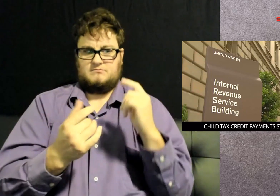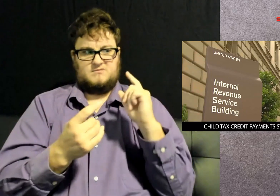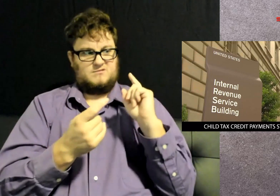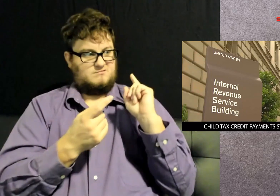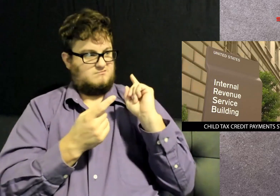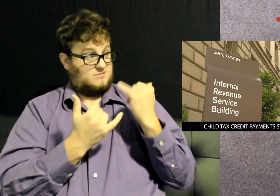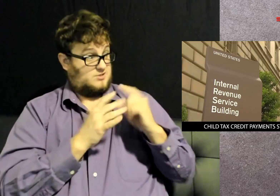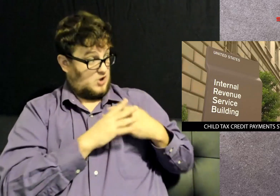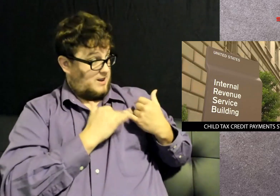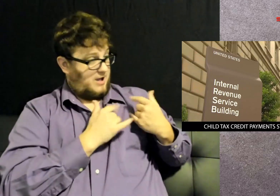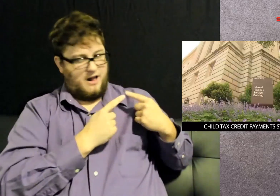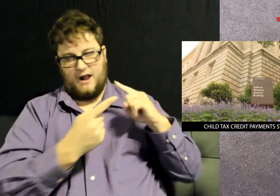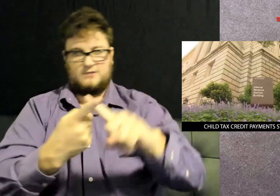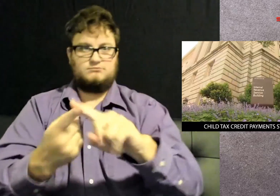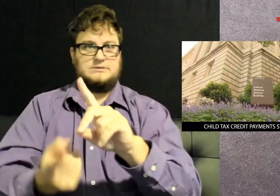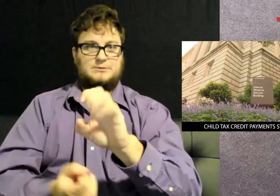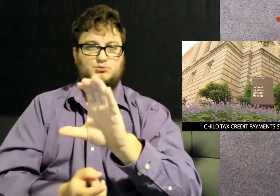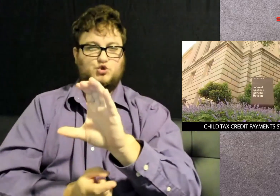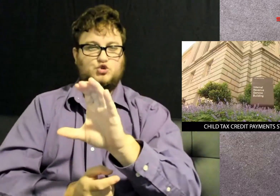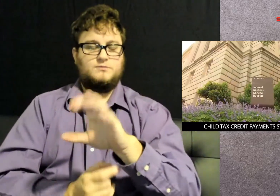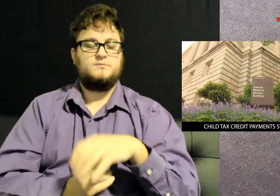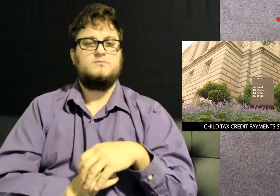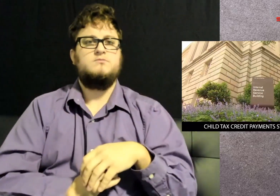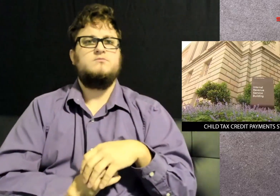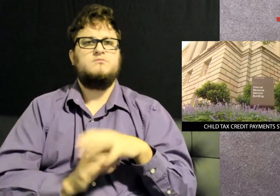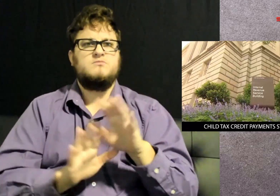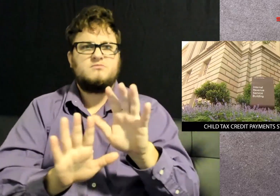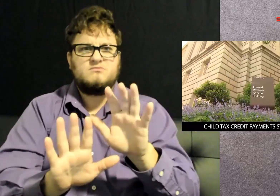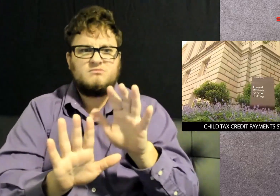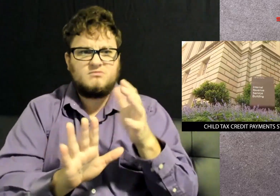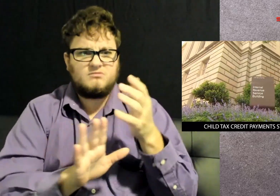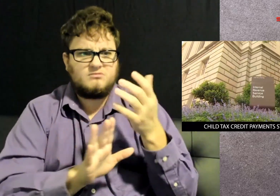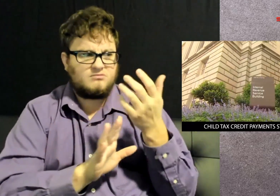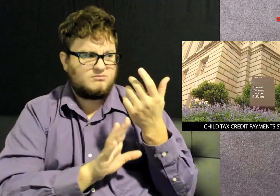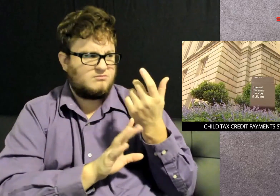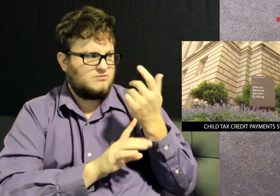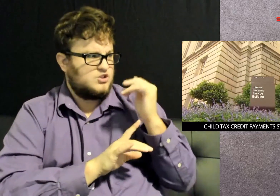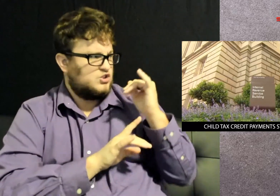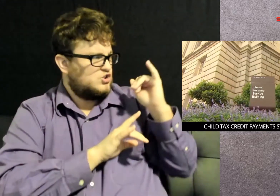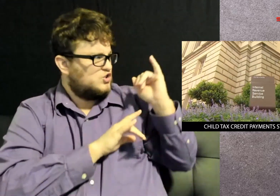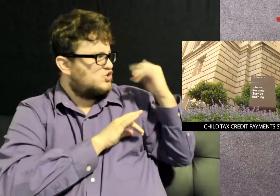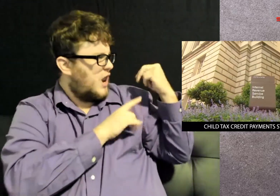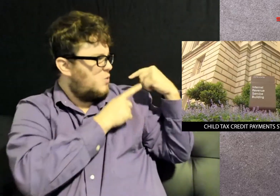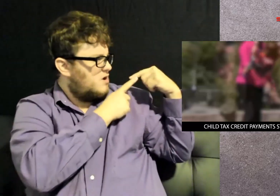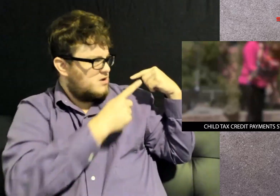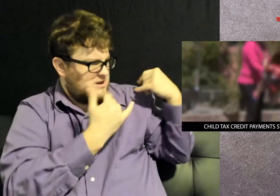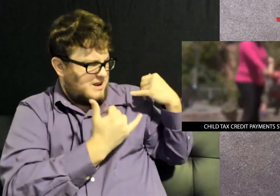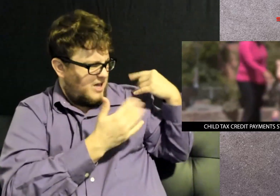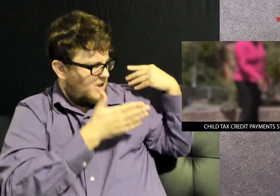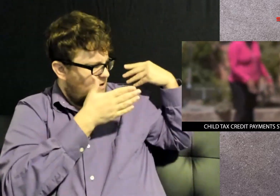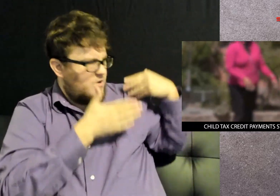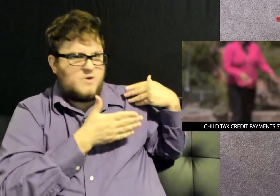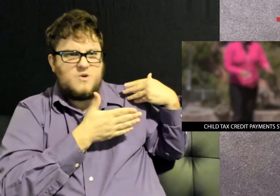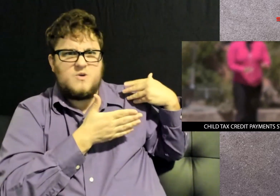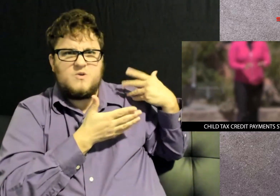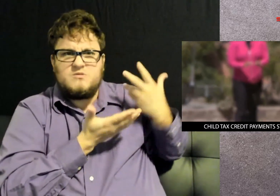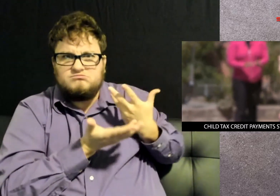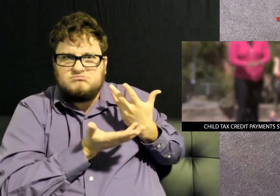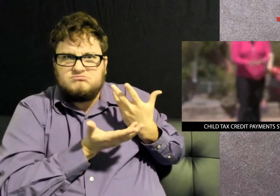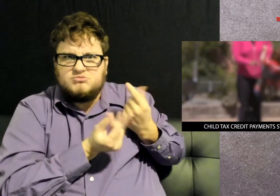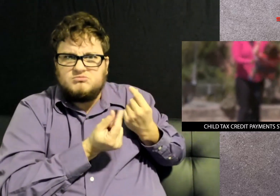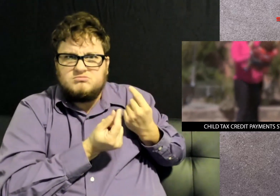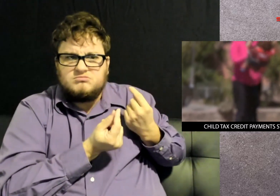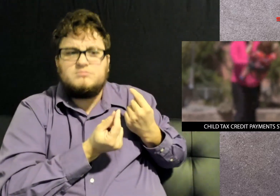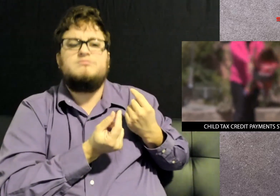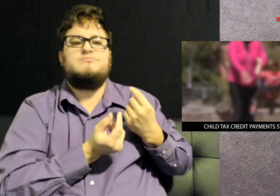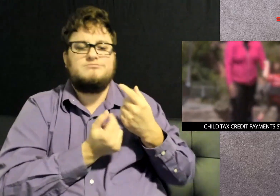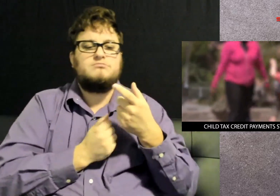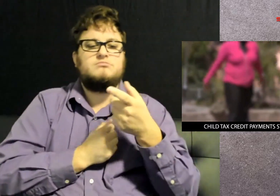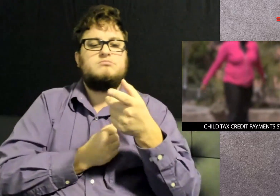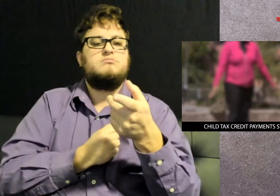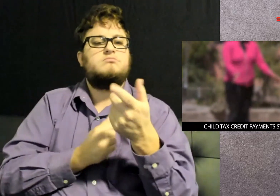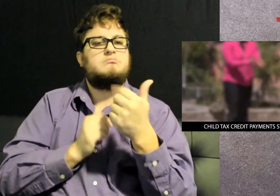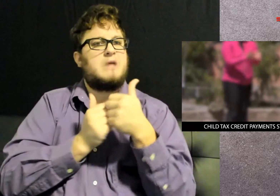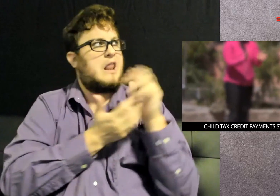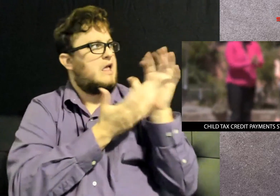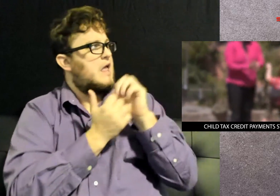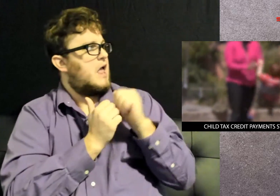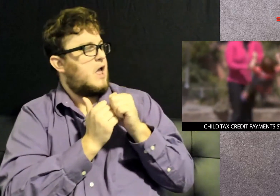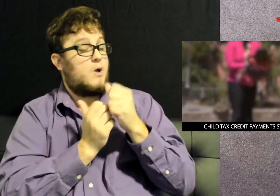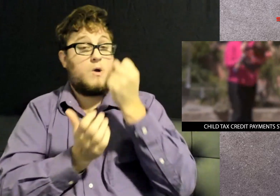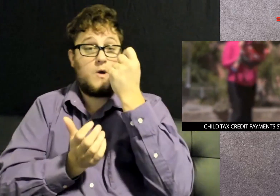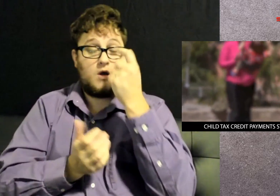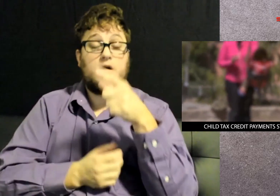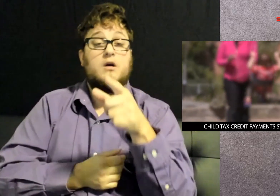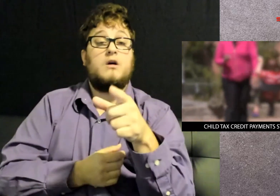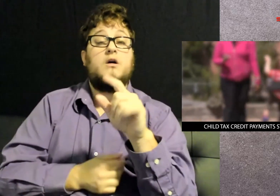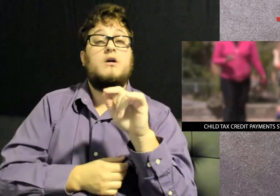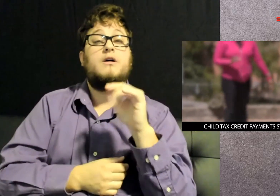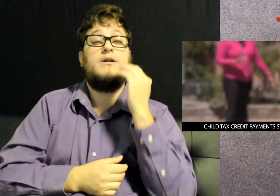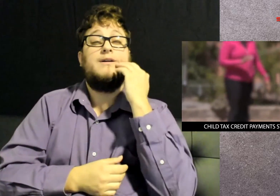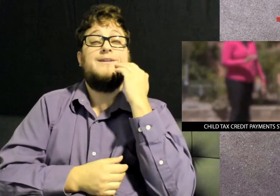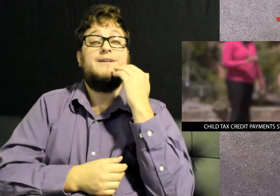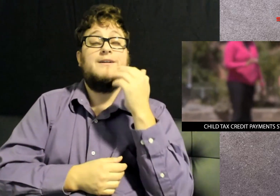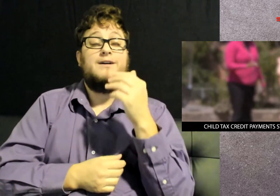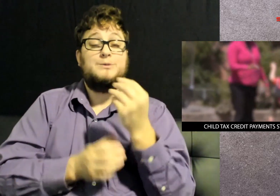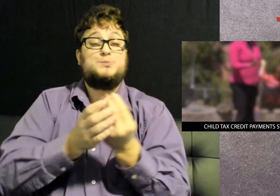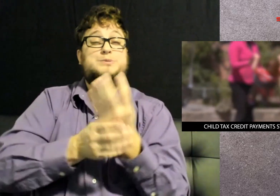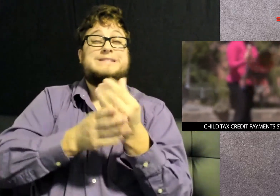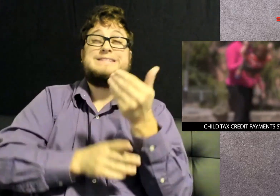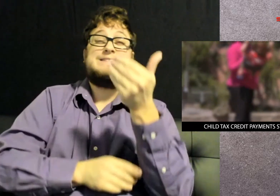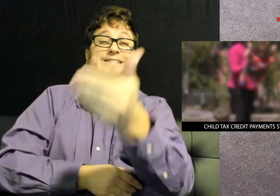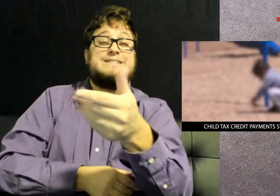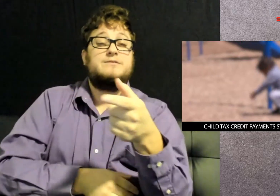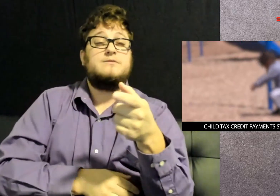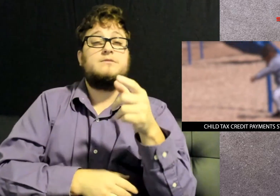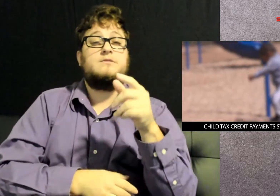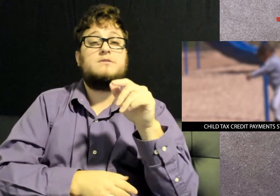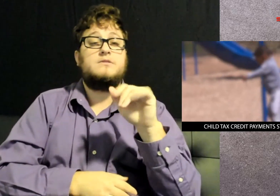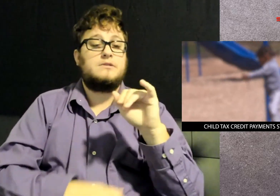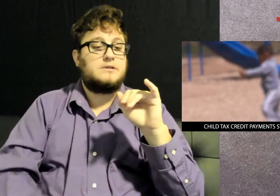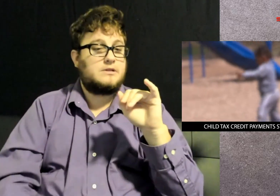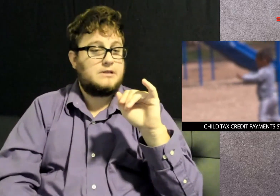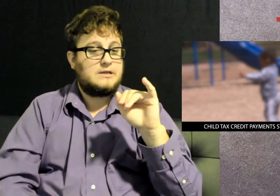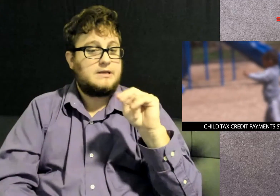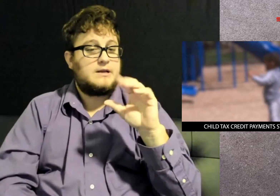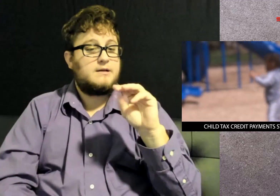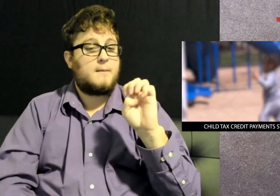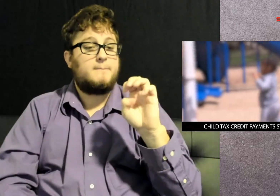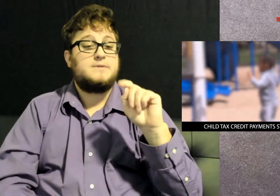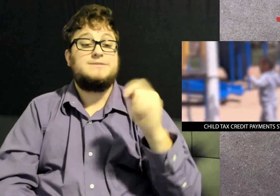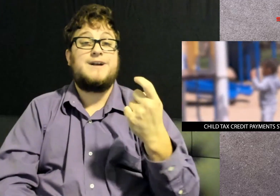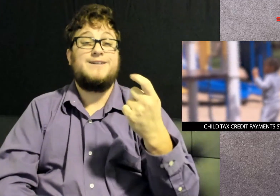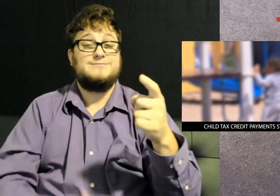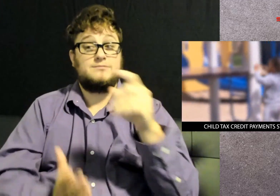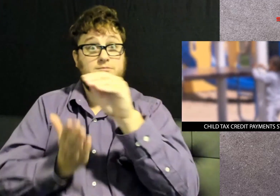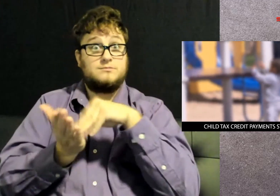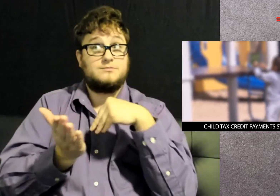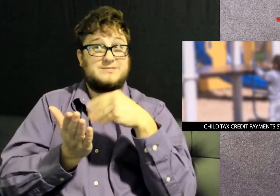income taxes for the year